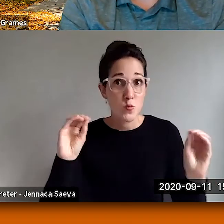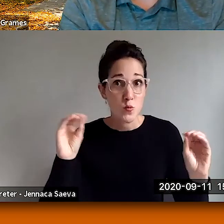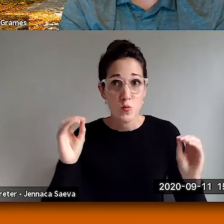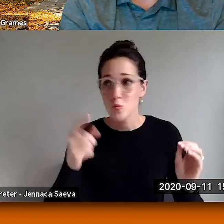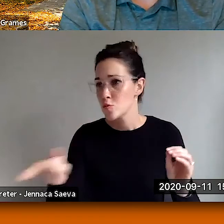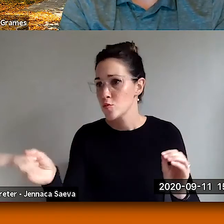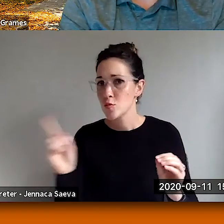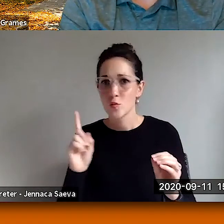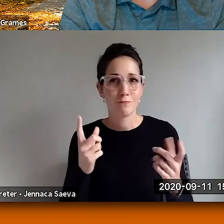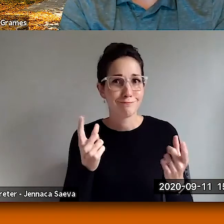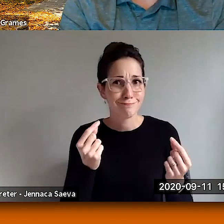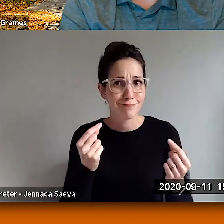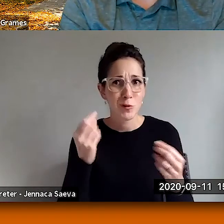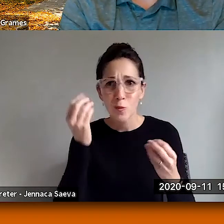any considerations?